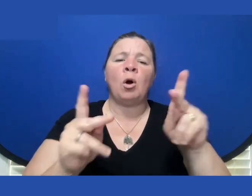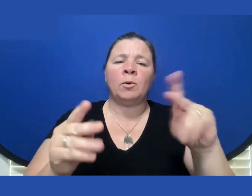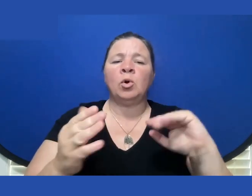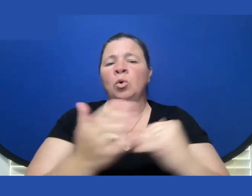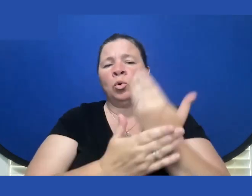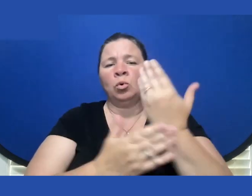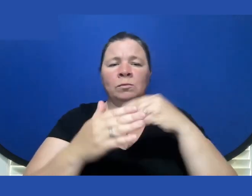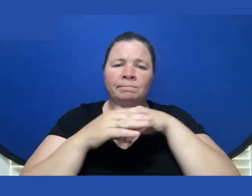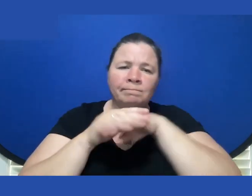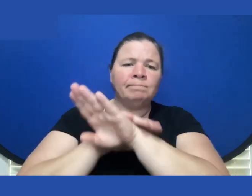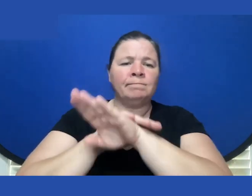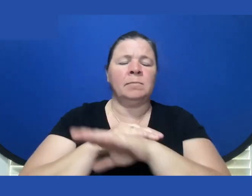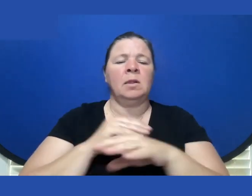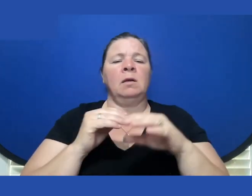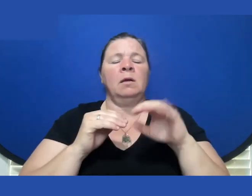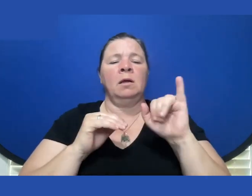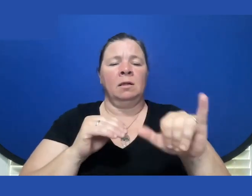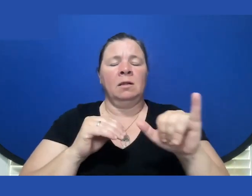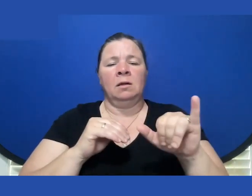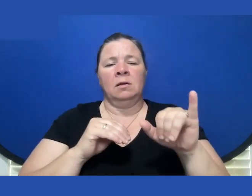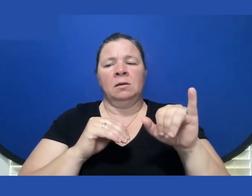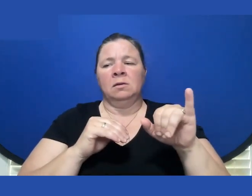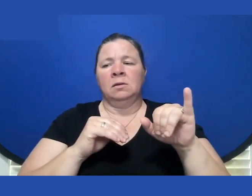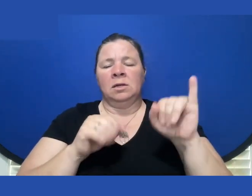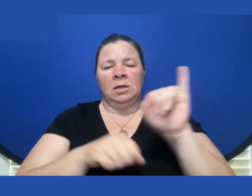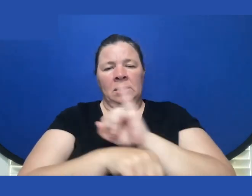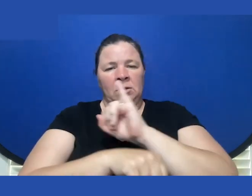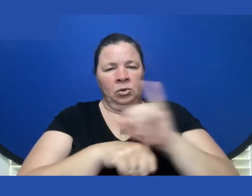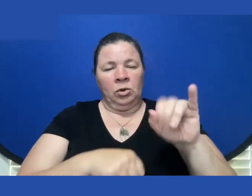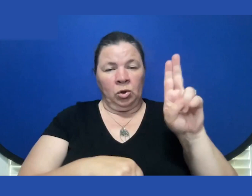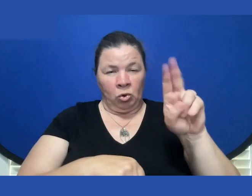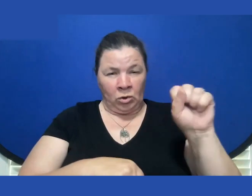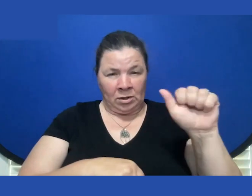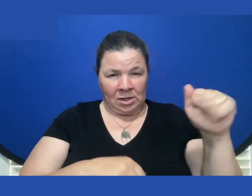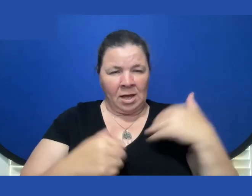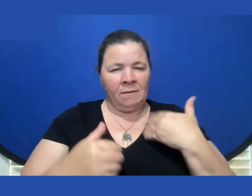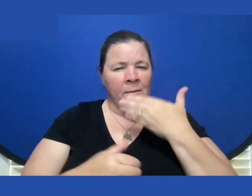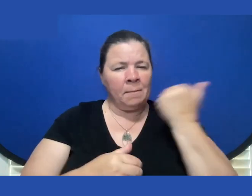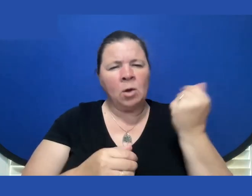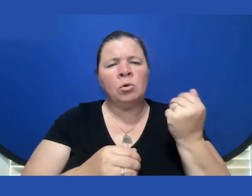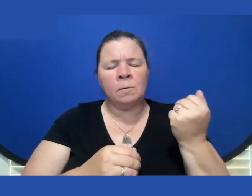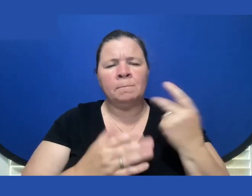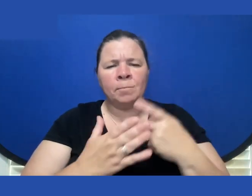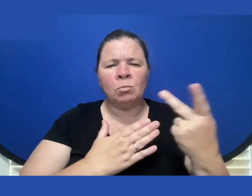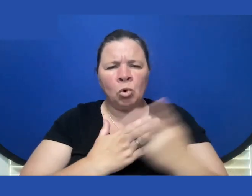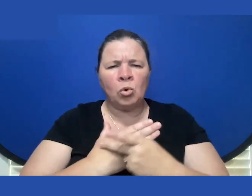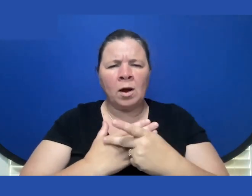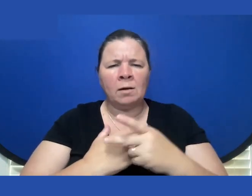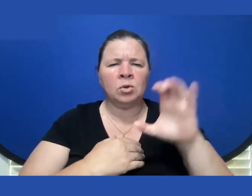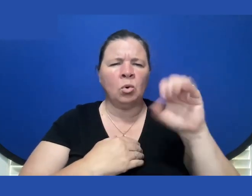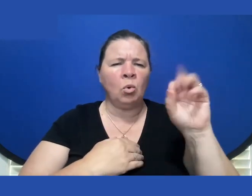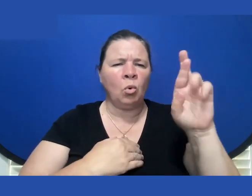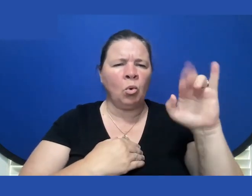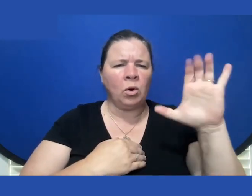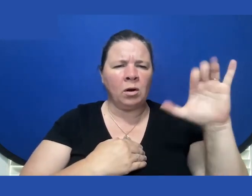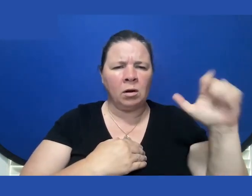And I find the US definitely has much better programs in place. You know, you've Oracle, Goldman Sachs, Boeing.